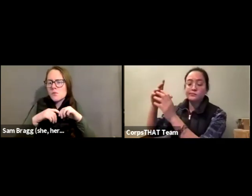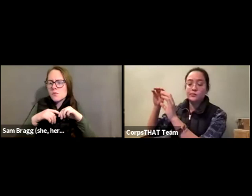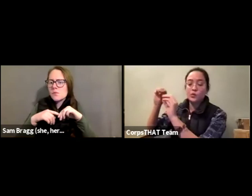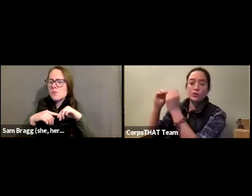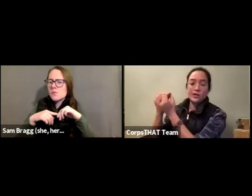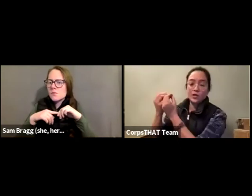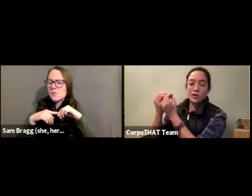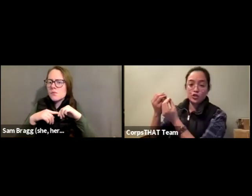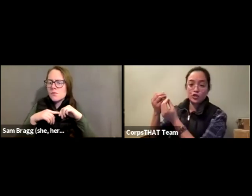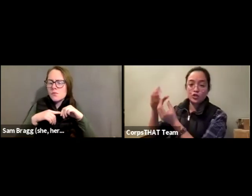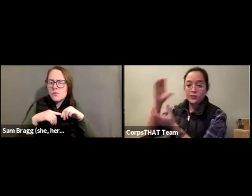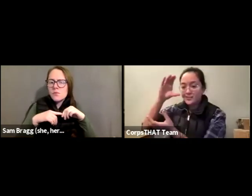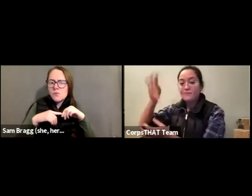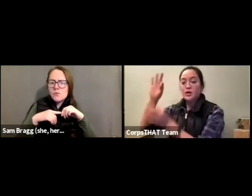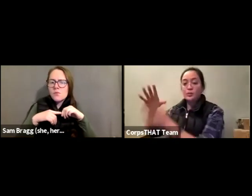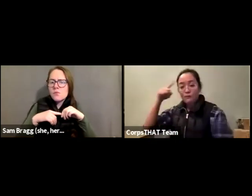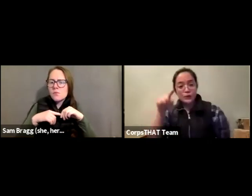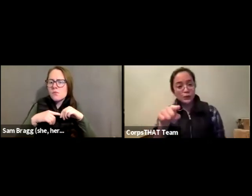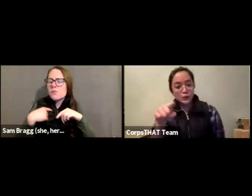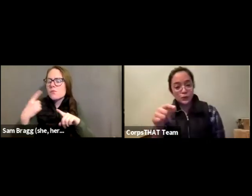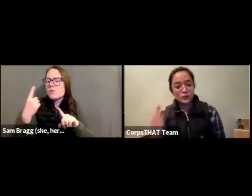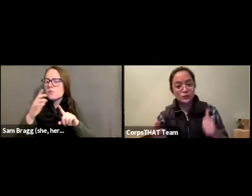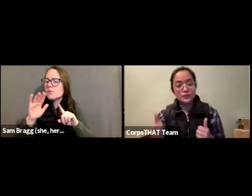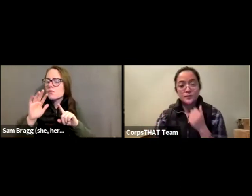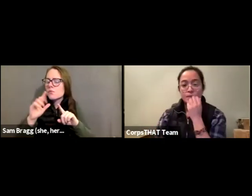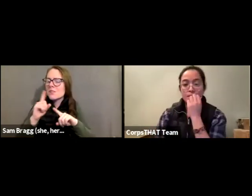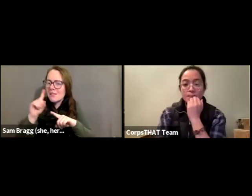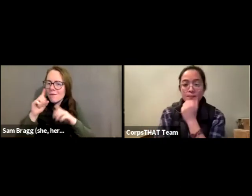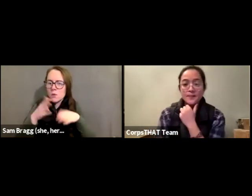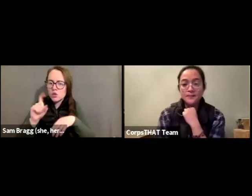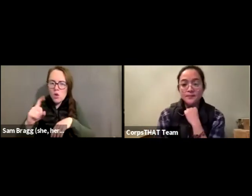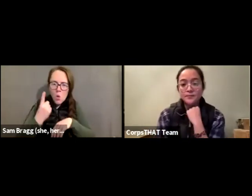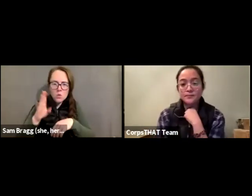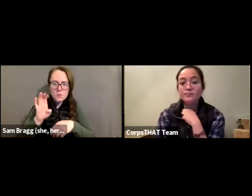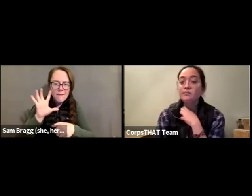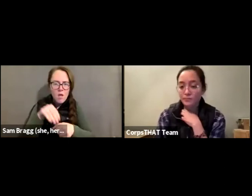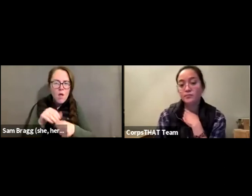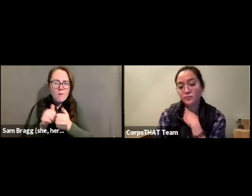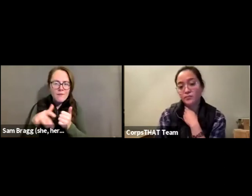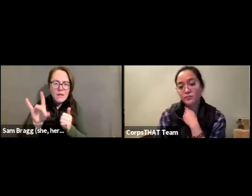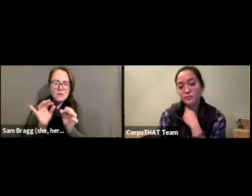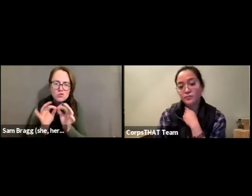and your most comfortable with or to let the organization or the agency pick the interpreter